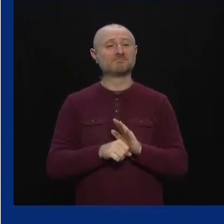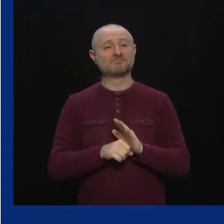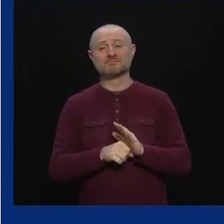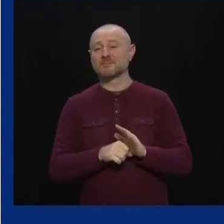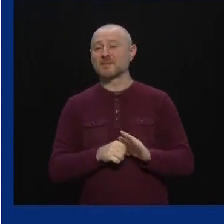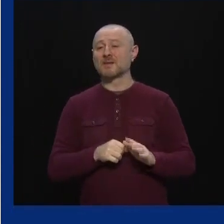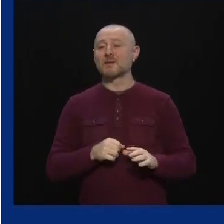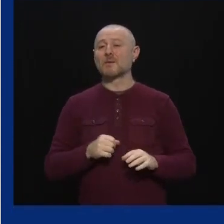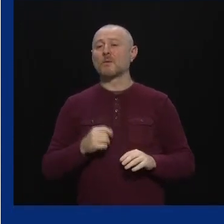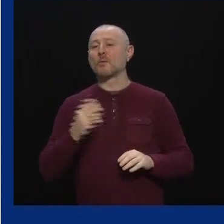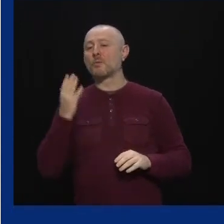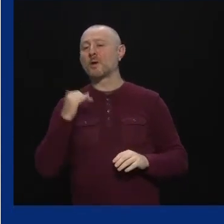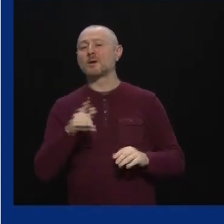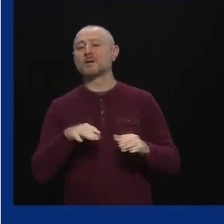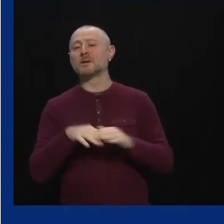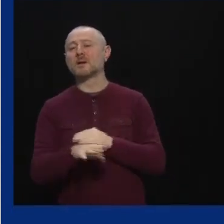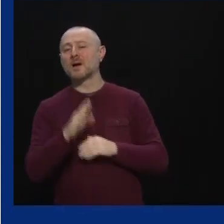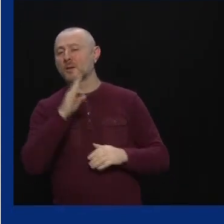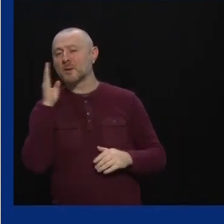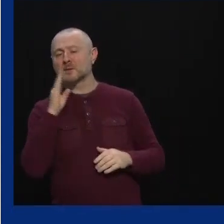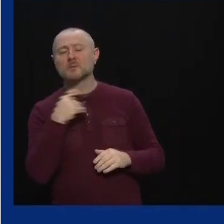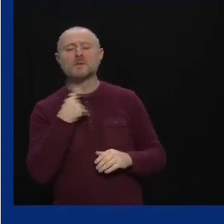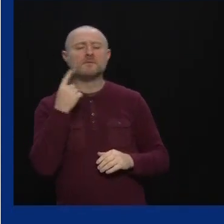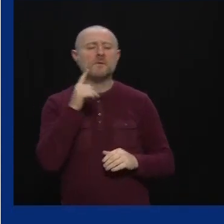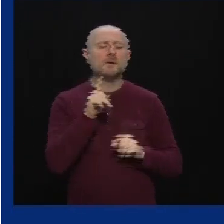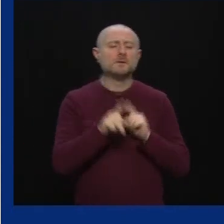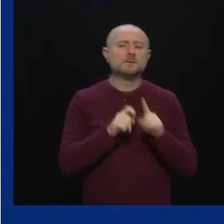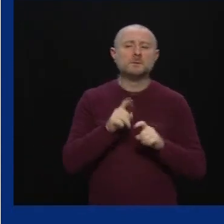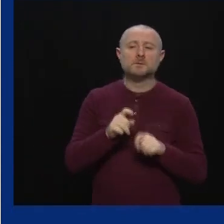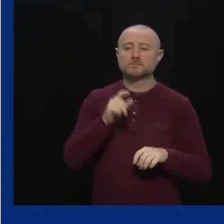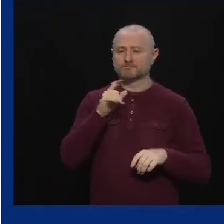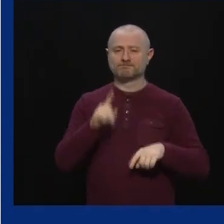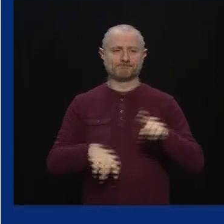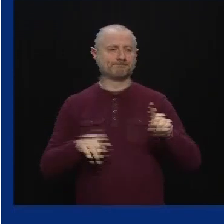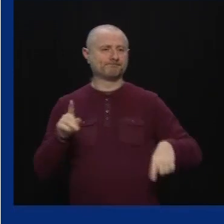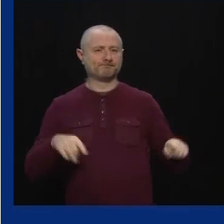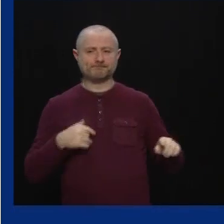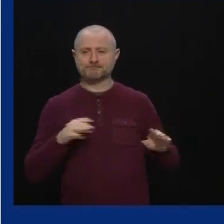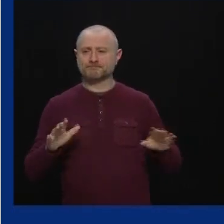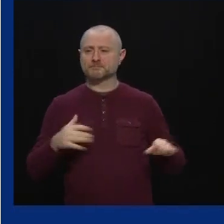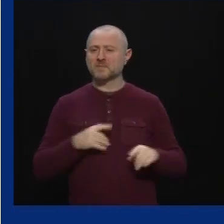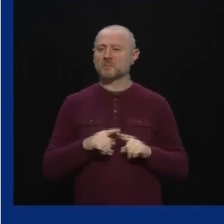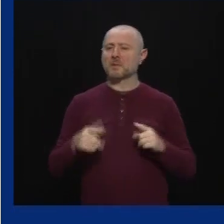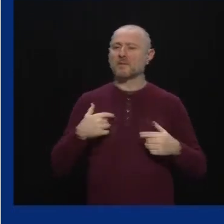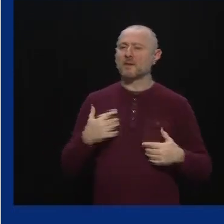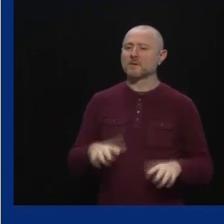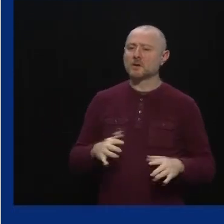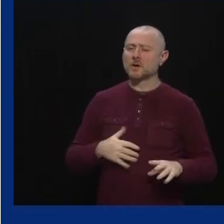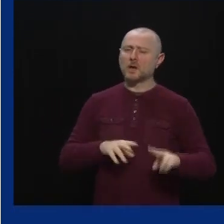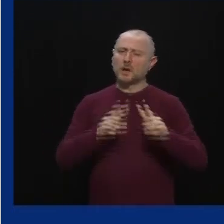METRIC. LOOKING AT THE HOSPITALIZATIONS. WE WERE THE FIRST STATE THAT RECOGNIZED THAT, YOU KNOW, WHAT